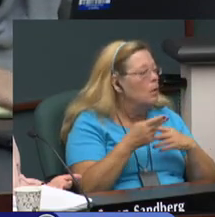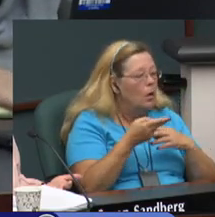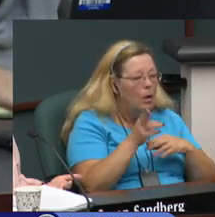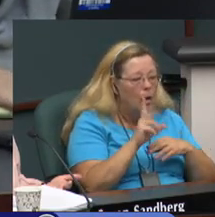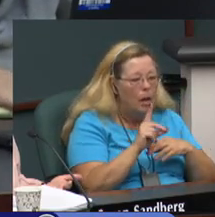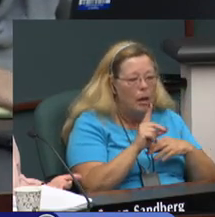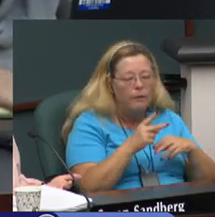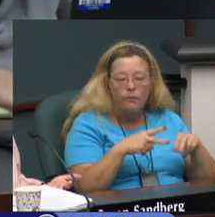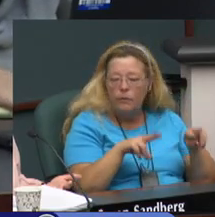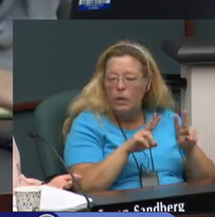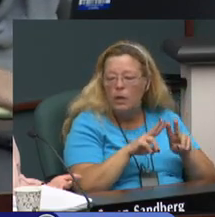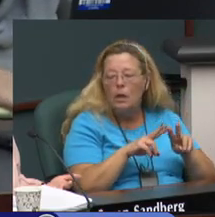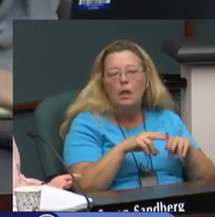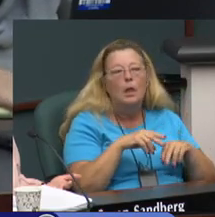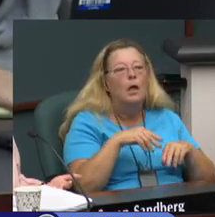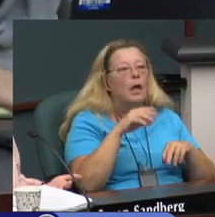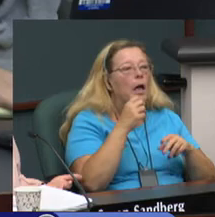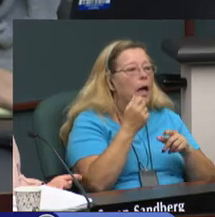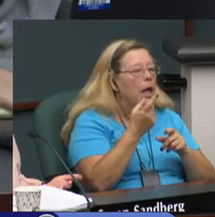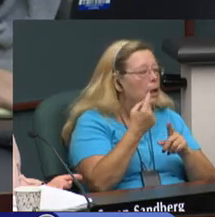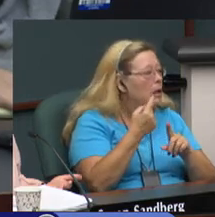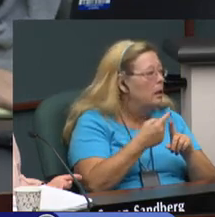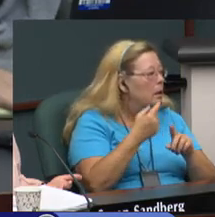annual median income and those sort of things